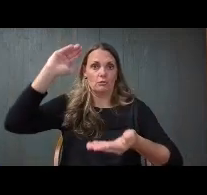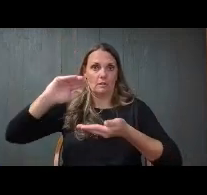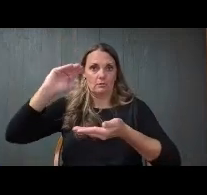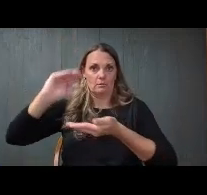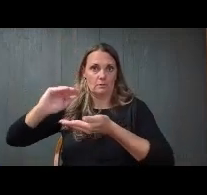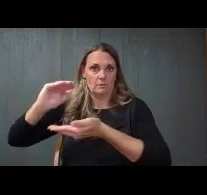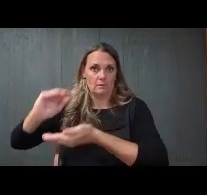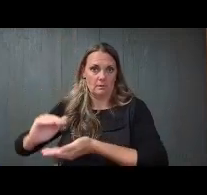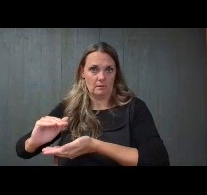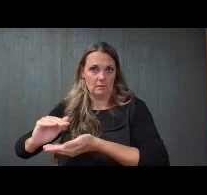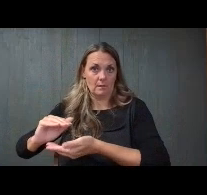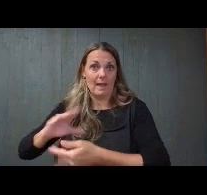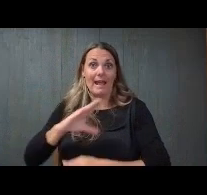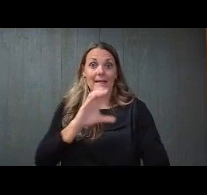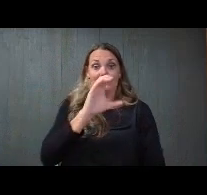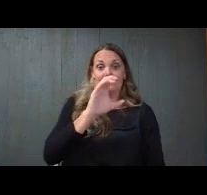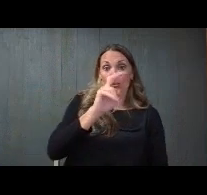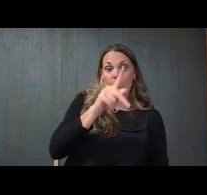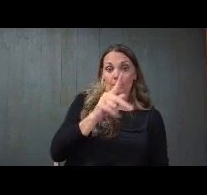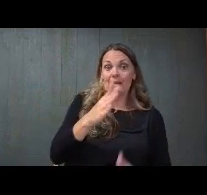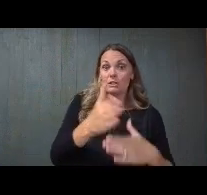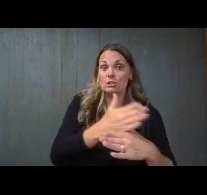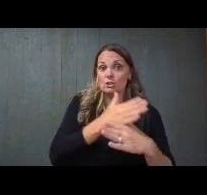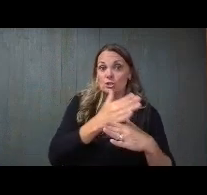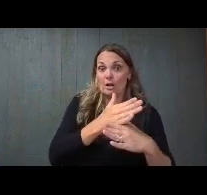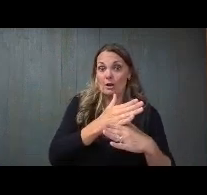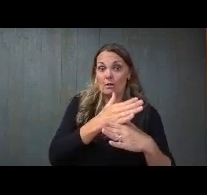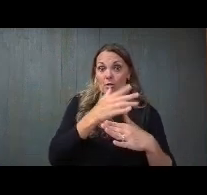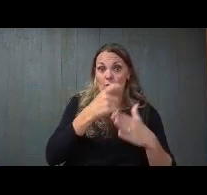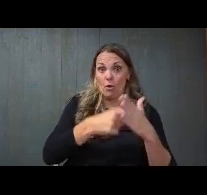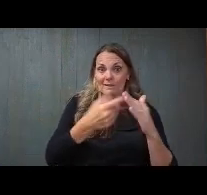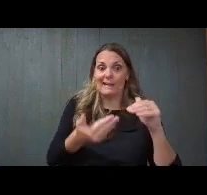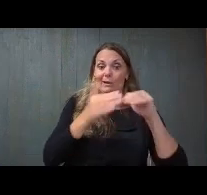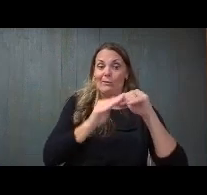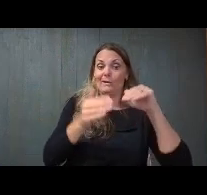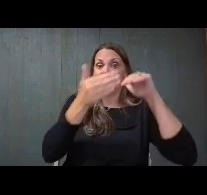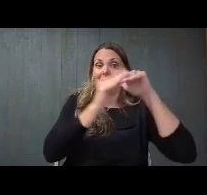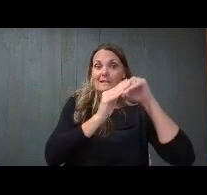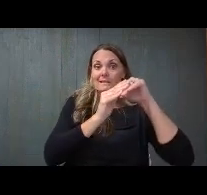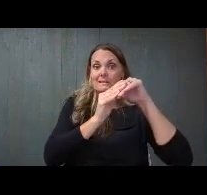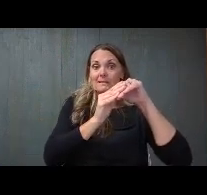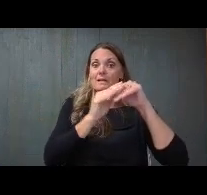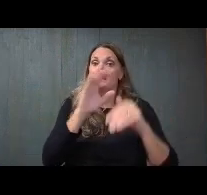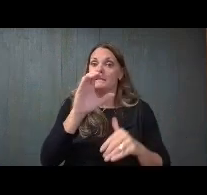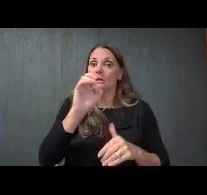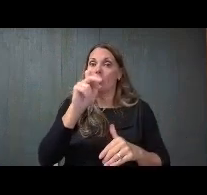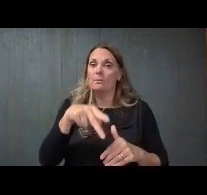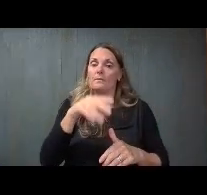and the additional CRP share increases to where the CRP starts to pick up more staffing costs,